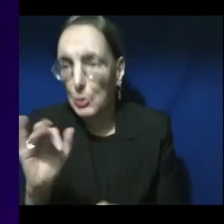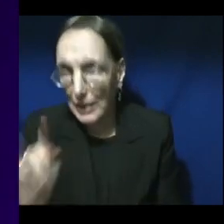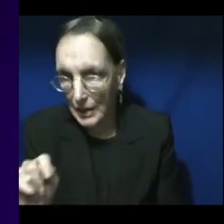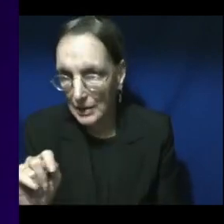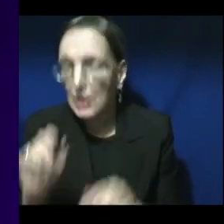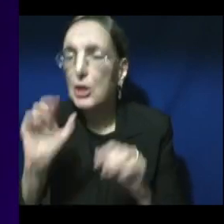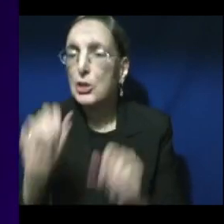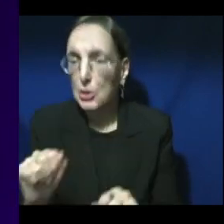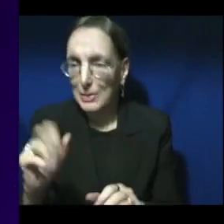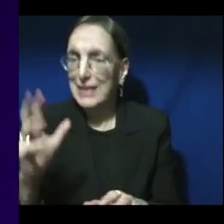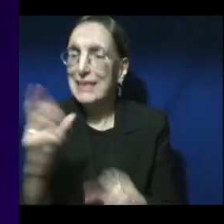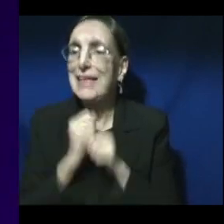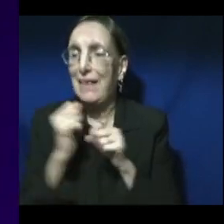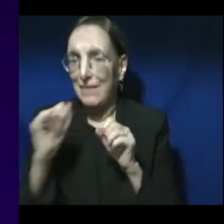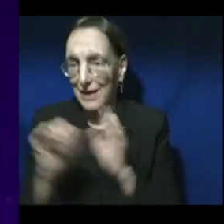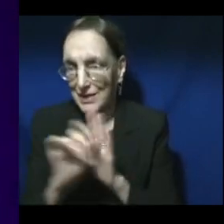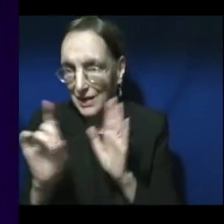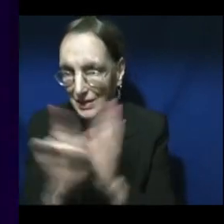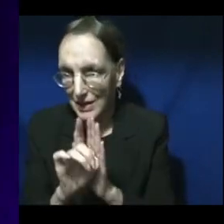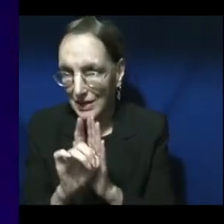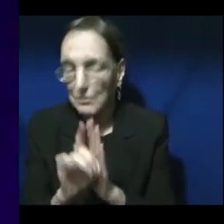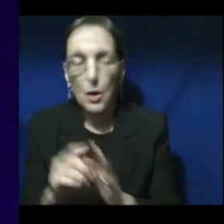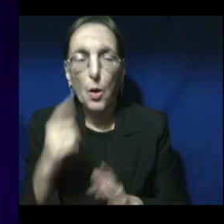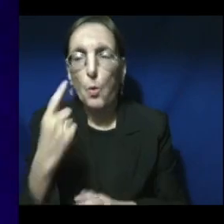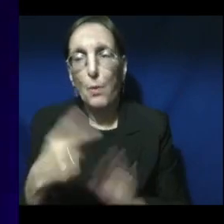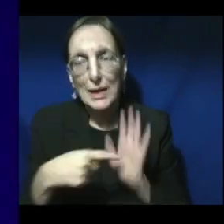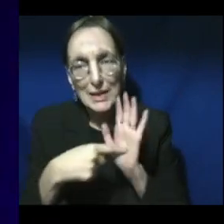Now this is just one example, though, one example. Science backed example. A much